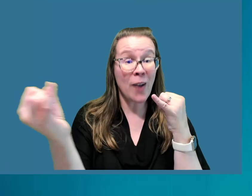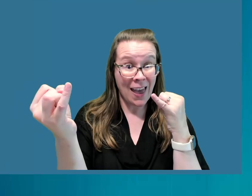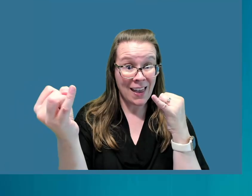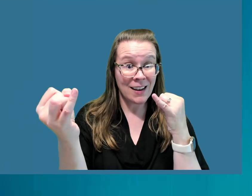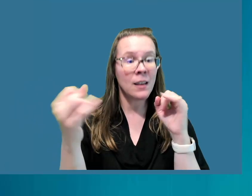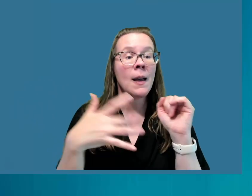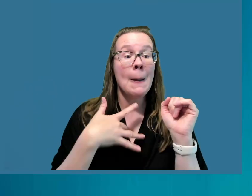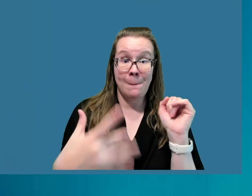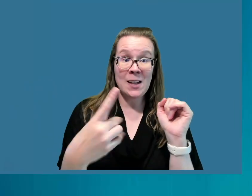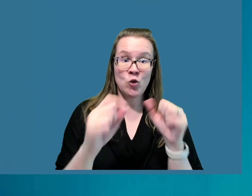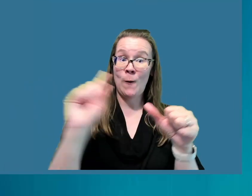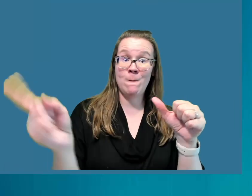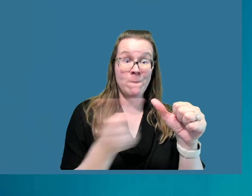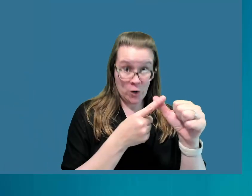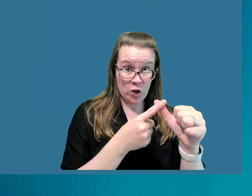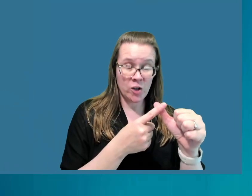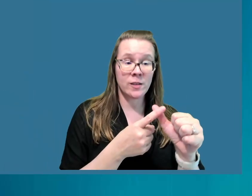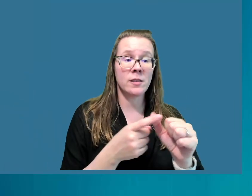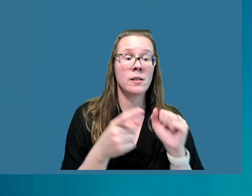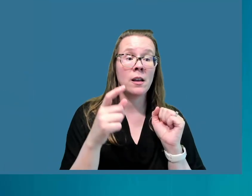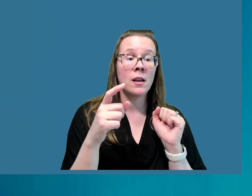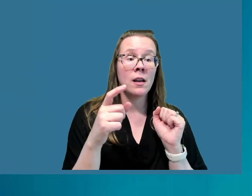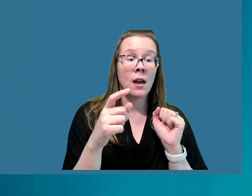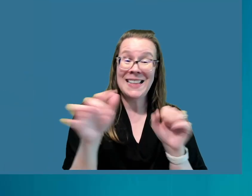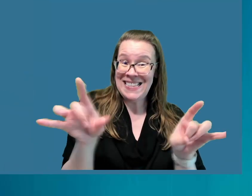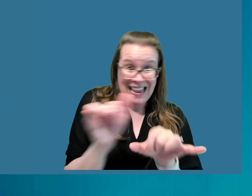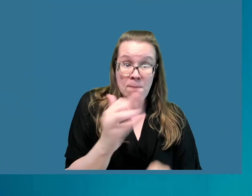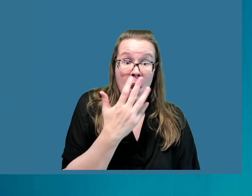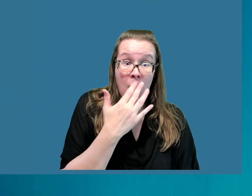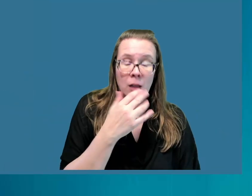And, um, for the spools of thread, what I did was I created, like, the same, like,